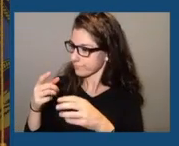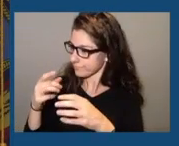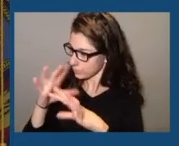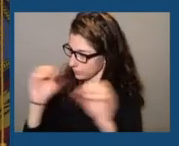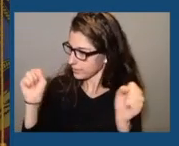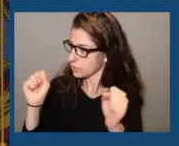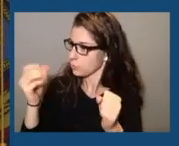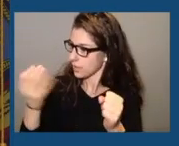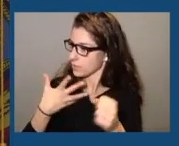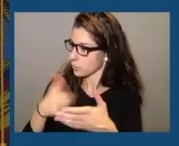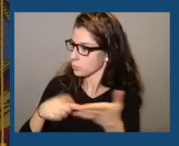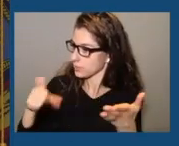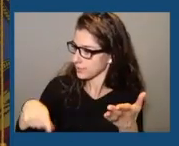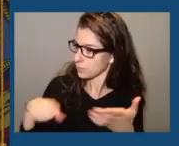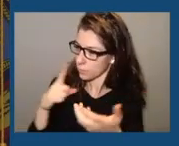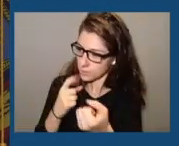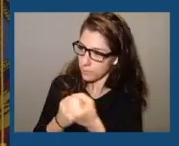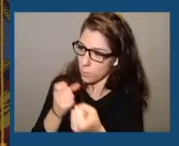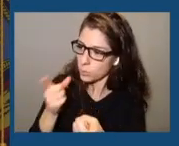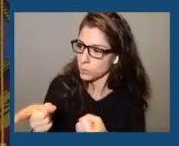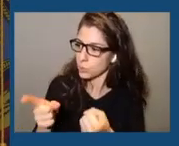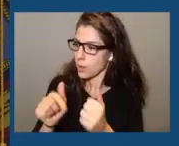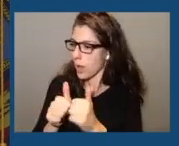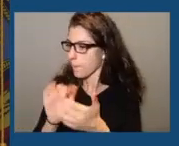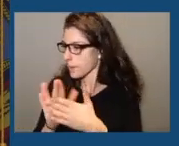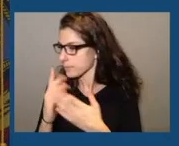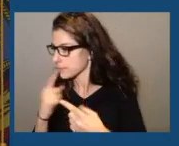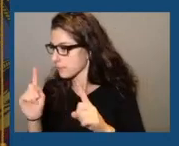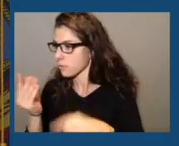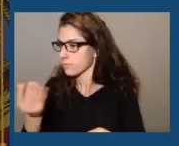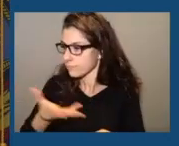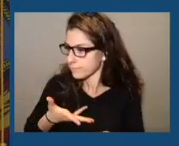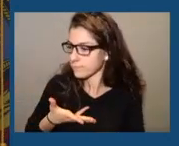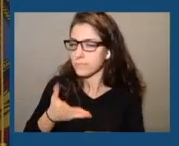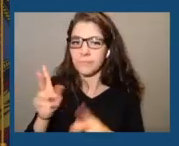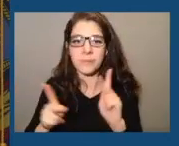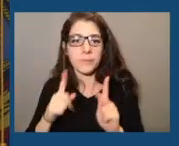you tell us what you need to be successful. Those who say defund the place, please,